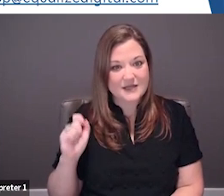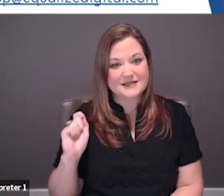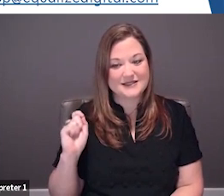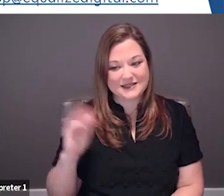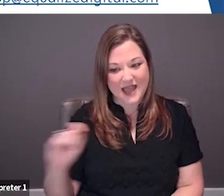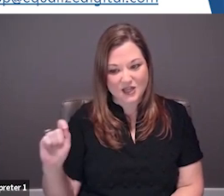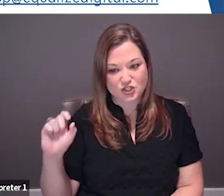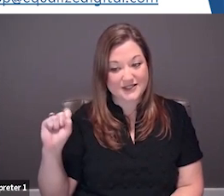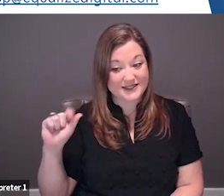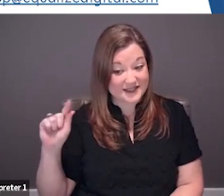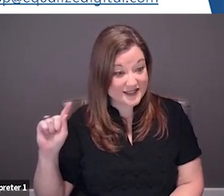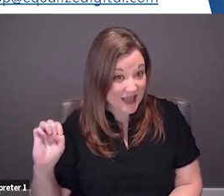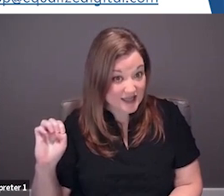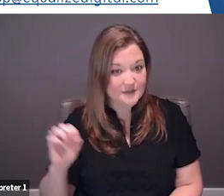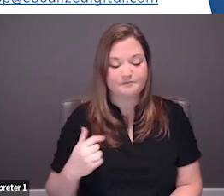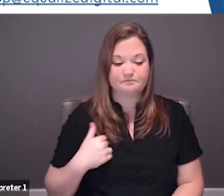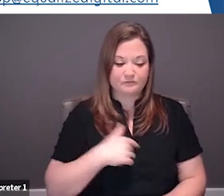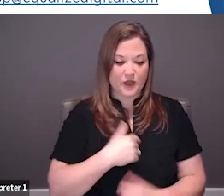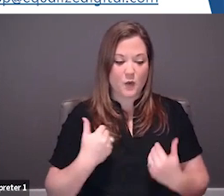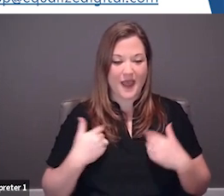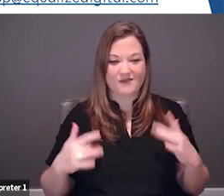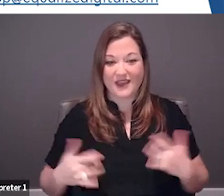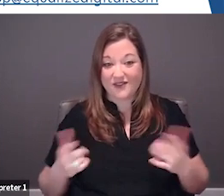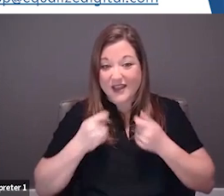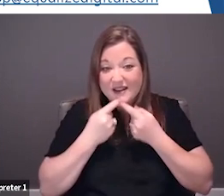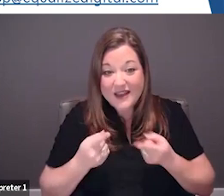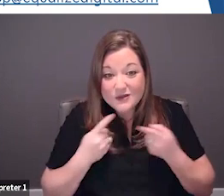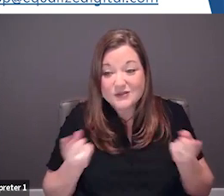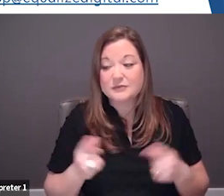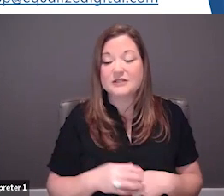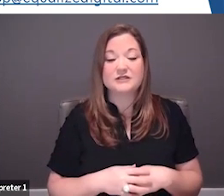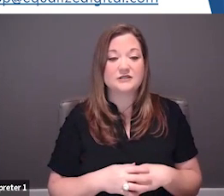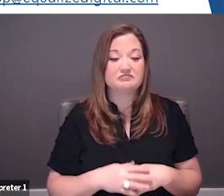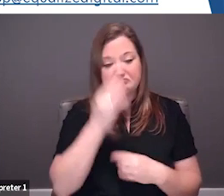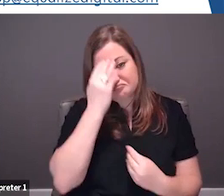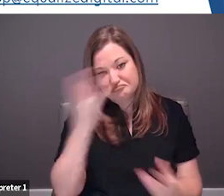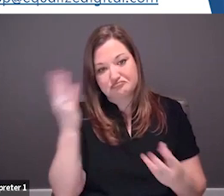We send out event announcements so you get notified of upcoming webinars.